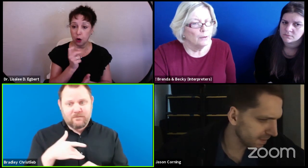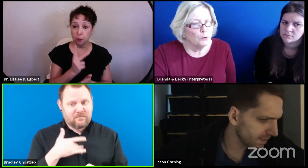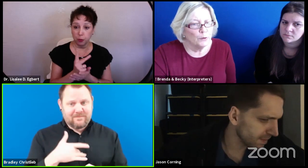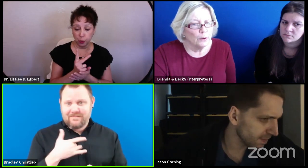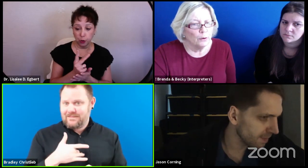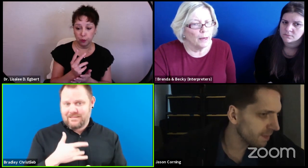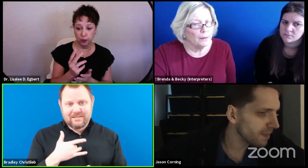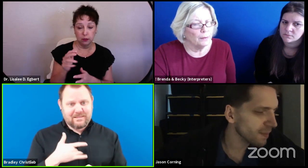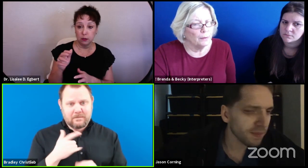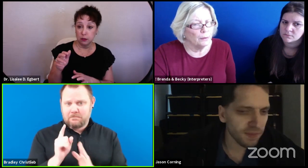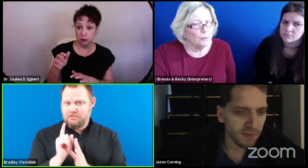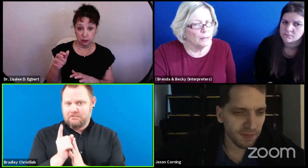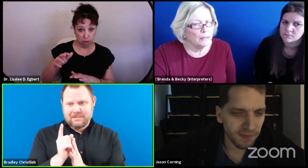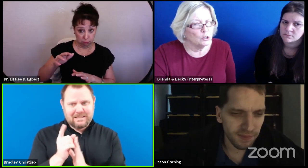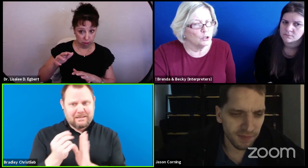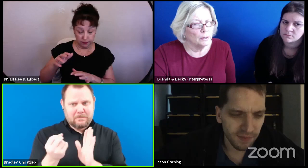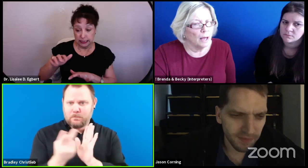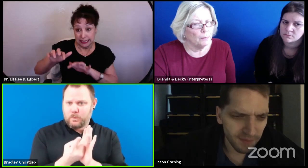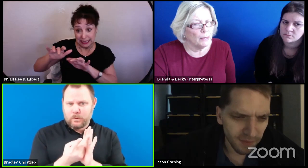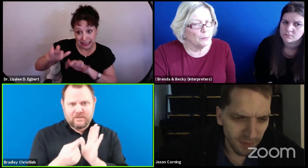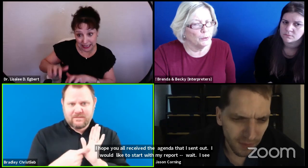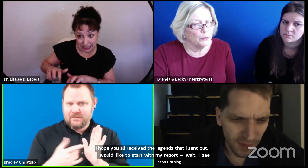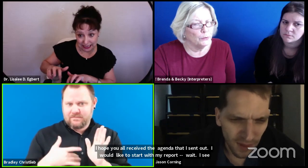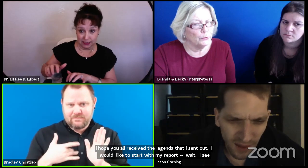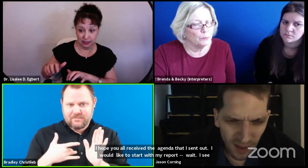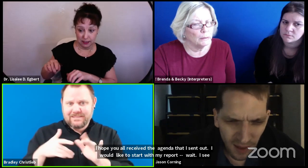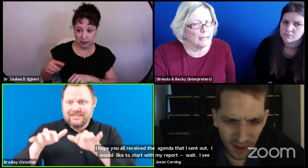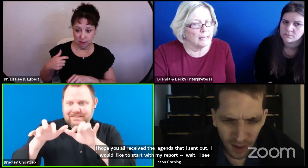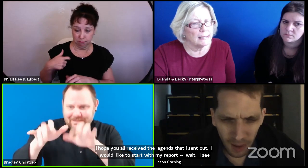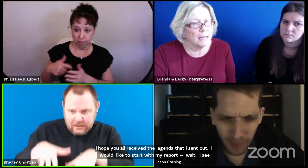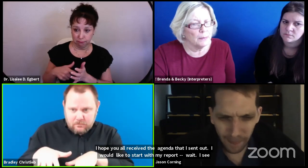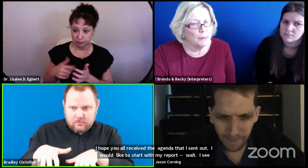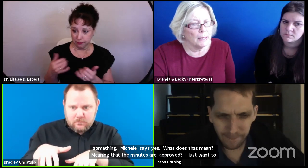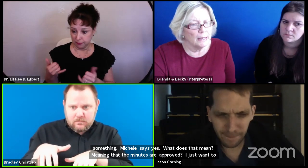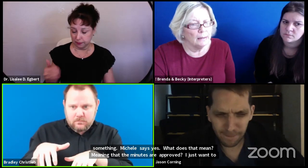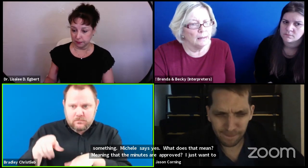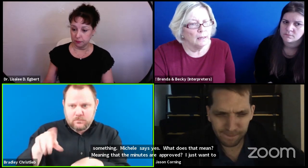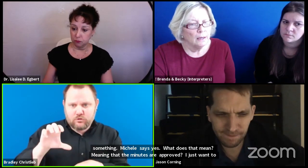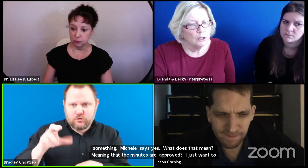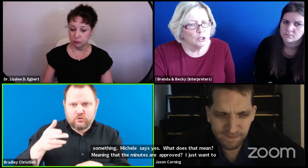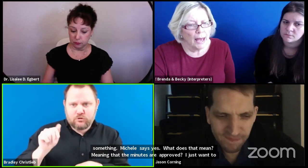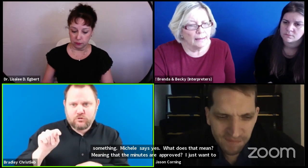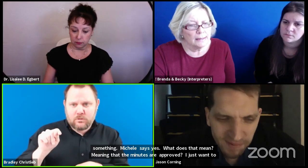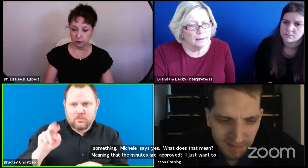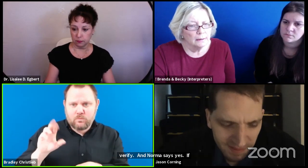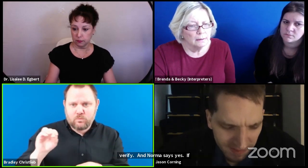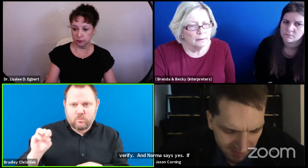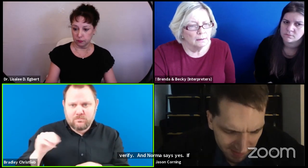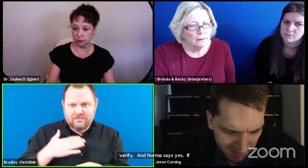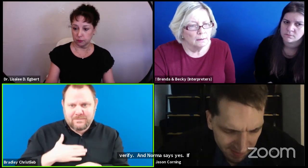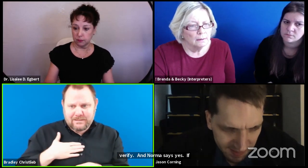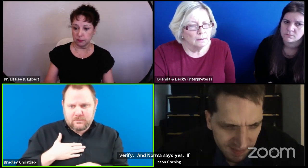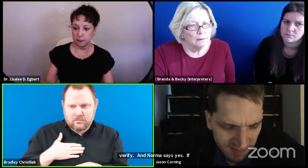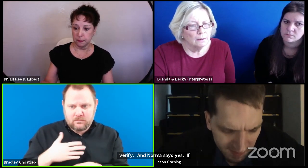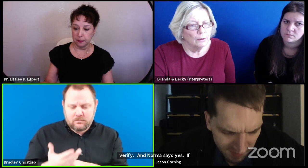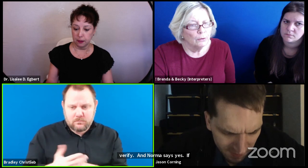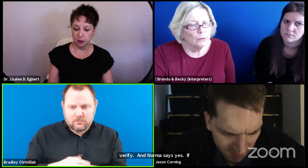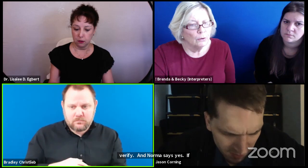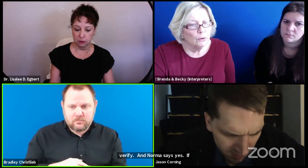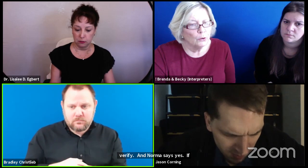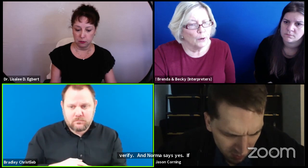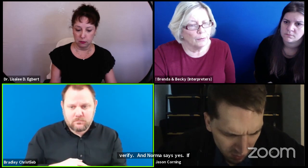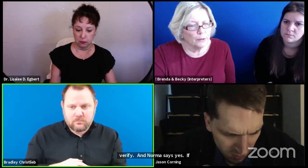If you feel that the minutes should not be approved, please type in chat your preference